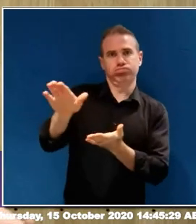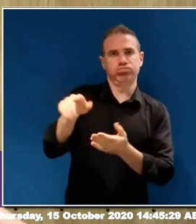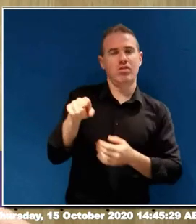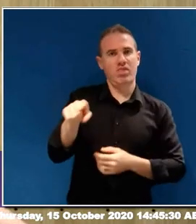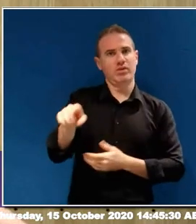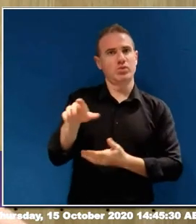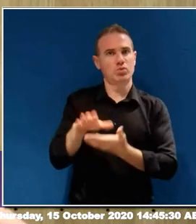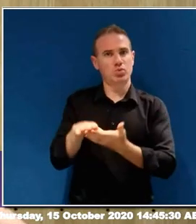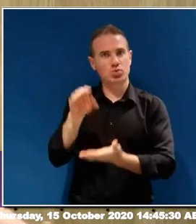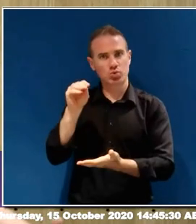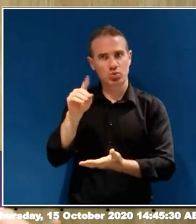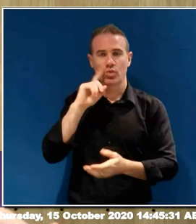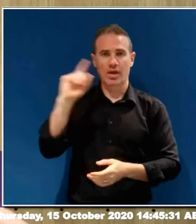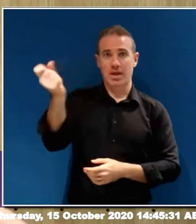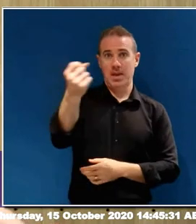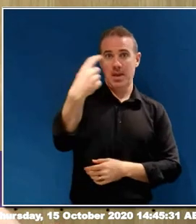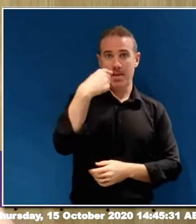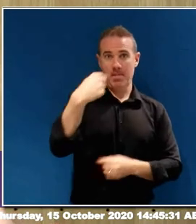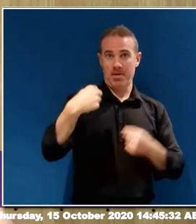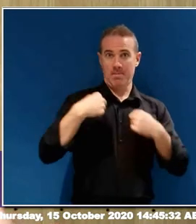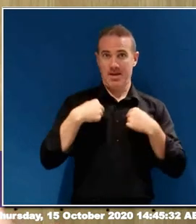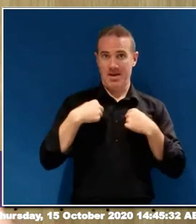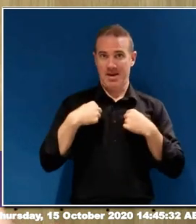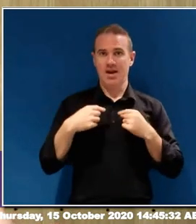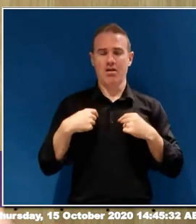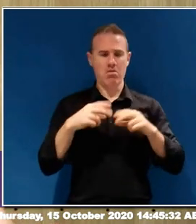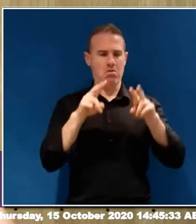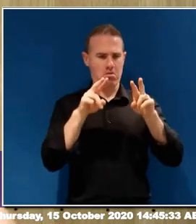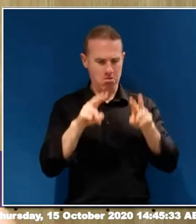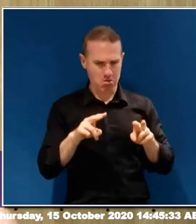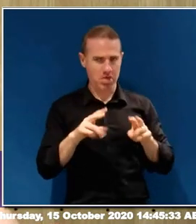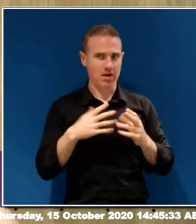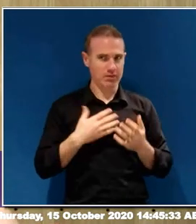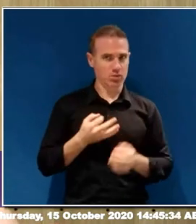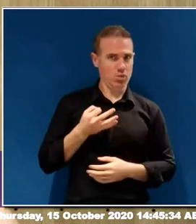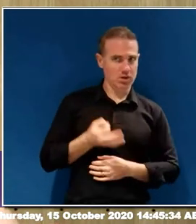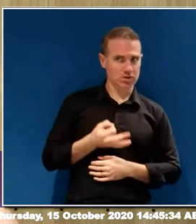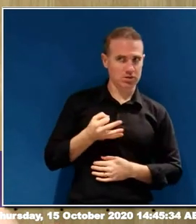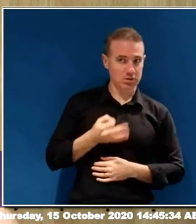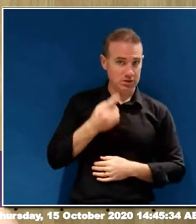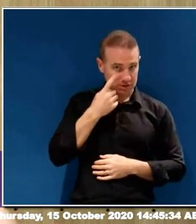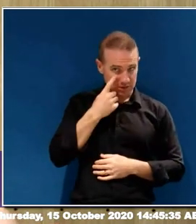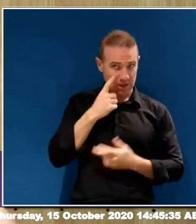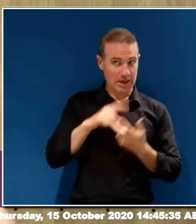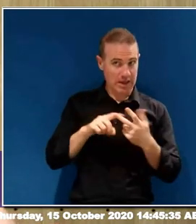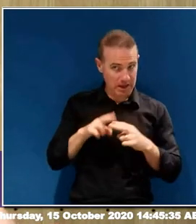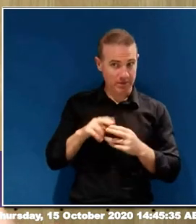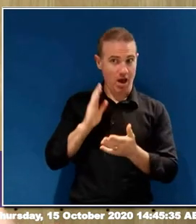was going to be followed through. So it was a monitoring sort of a situation for a few weeks.